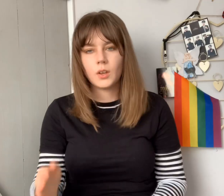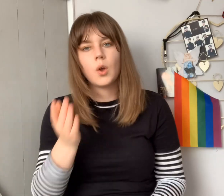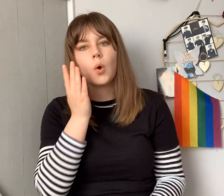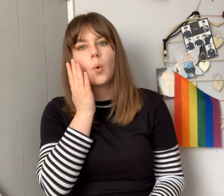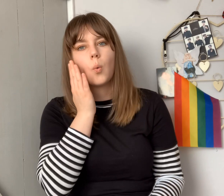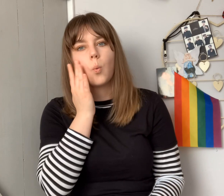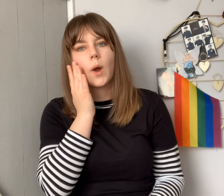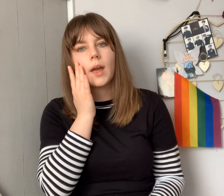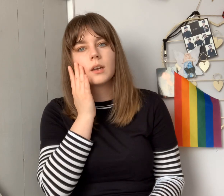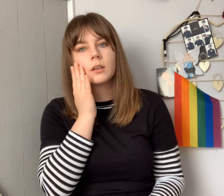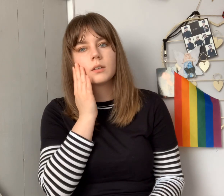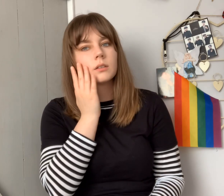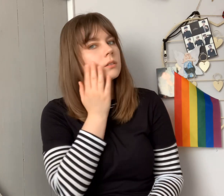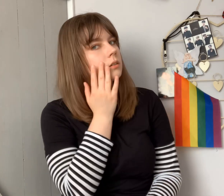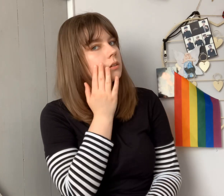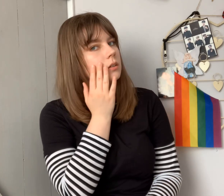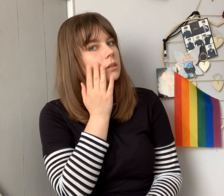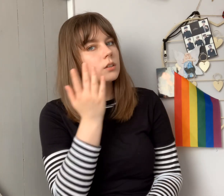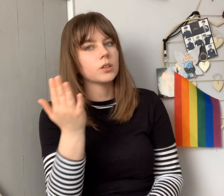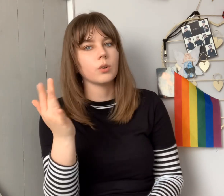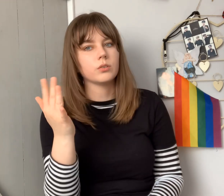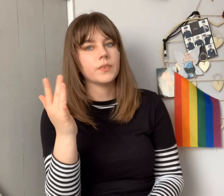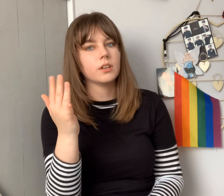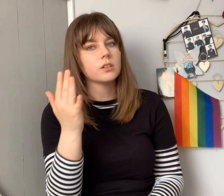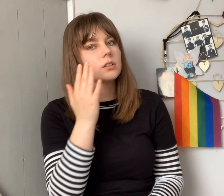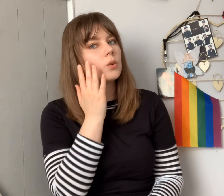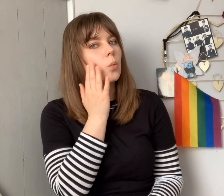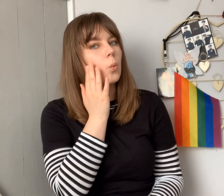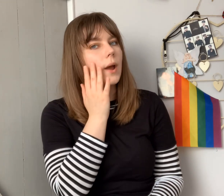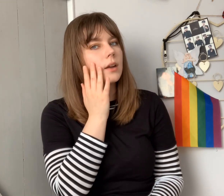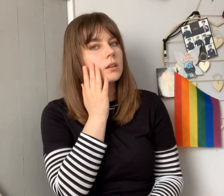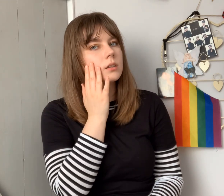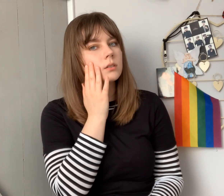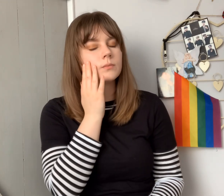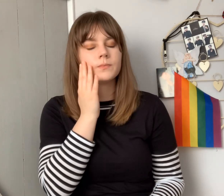"When" so wiggle your fingers "When"